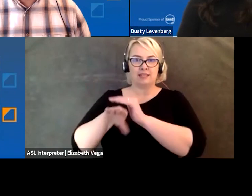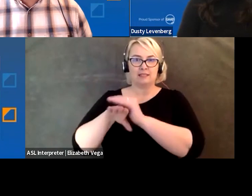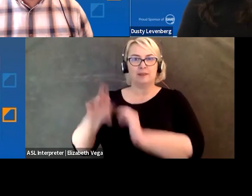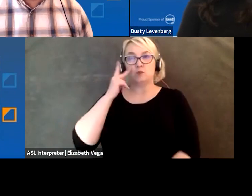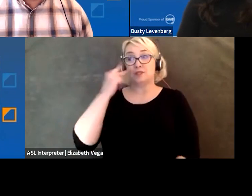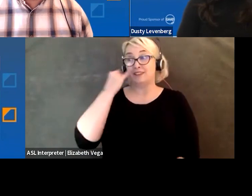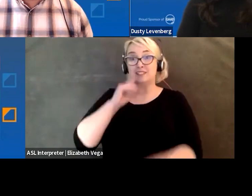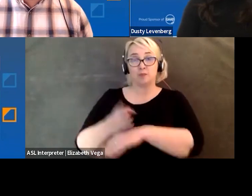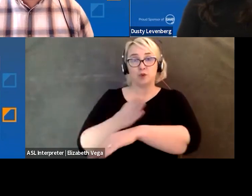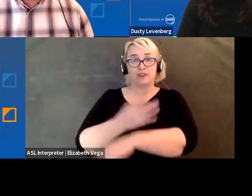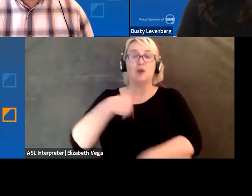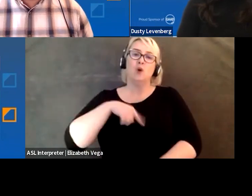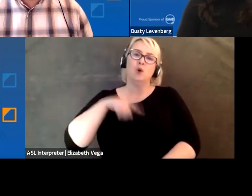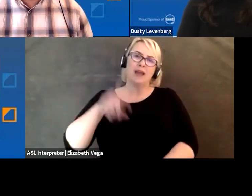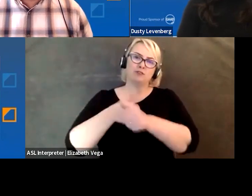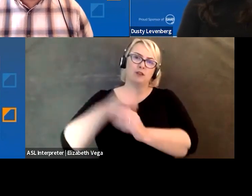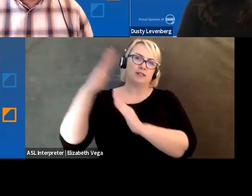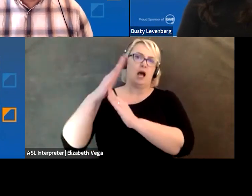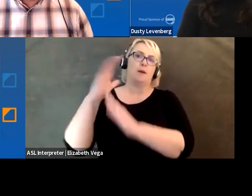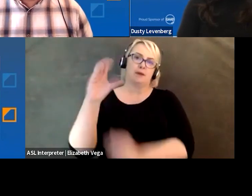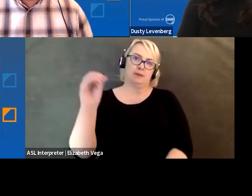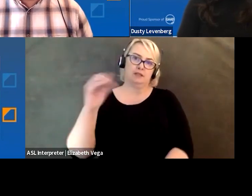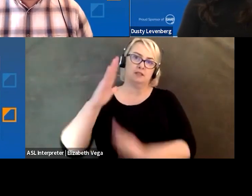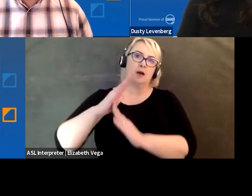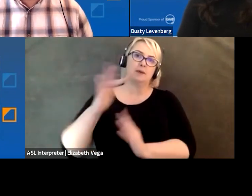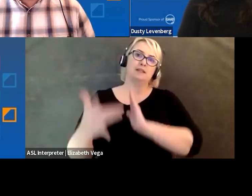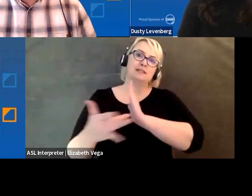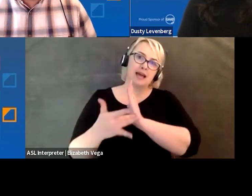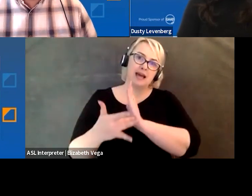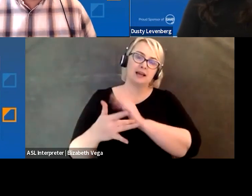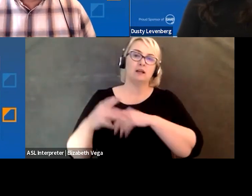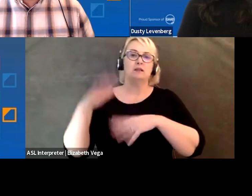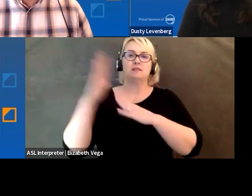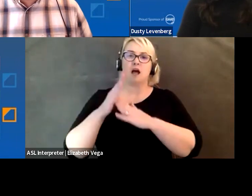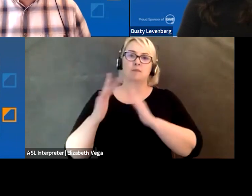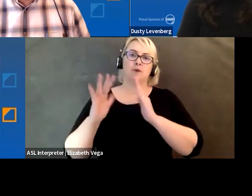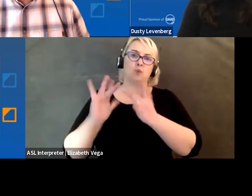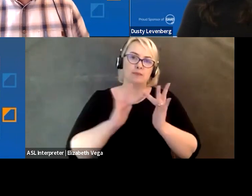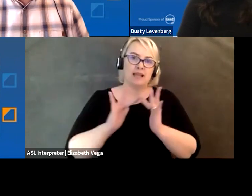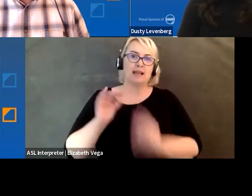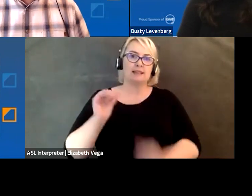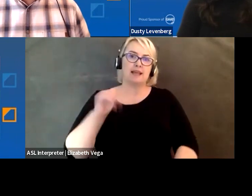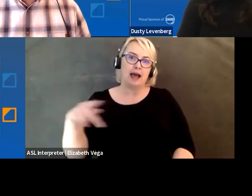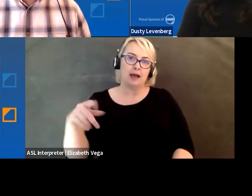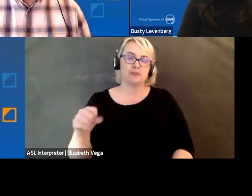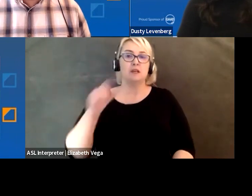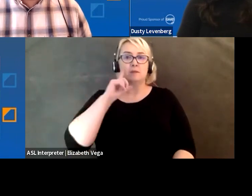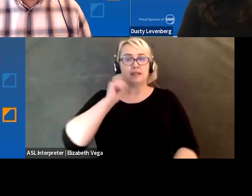need to go with the top tech companies or the top websites as well as the apps because they really set the tone.